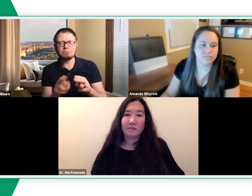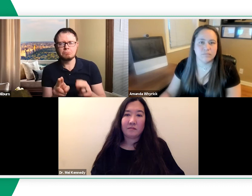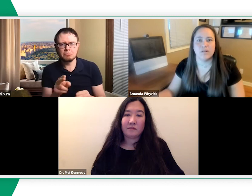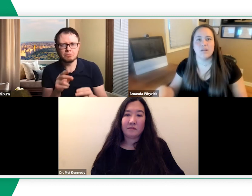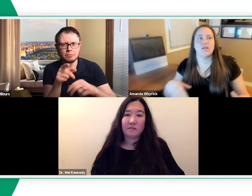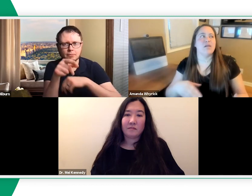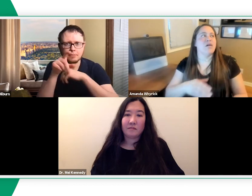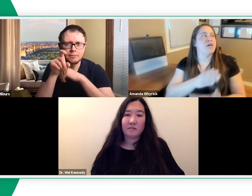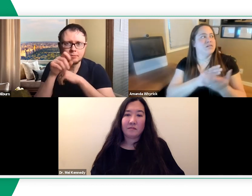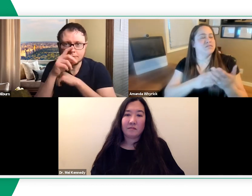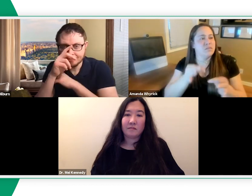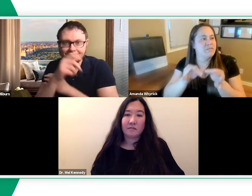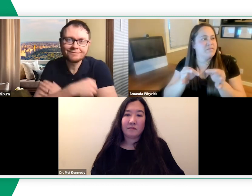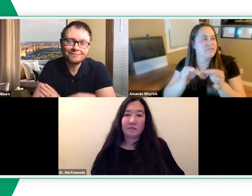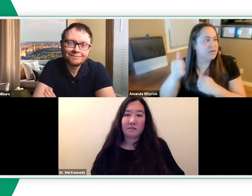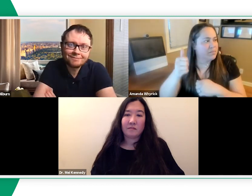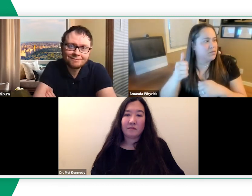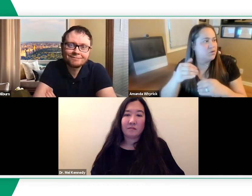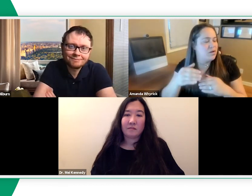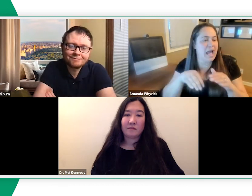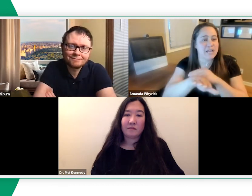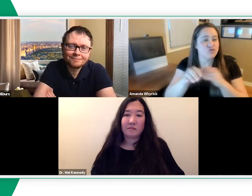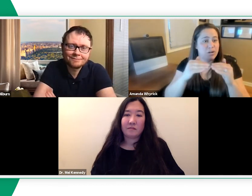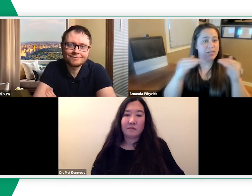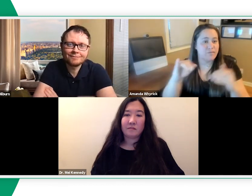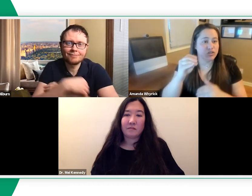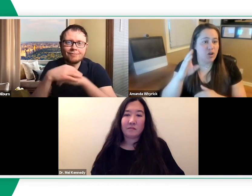Maybe simple to a bit more complicated? >>AMANDA WHYRICK: Some of the simpler entry-level